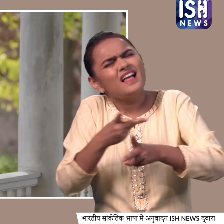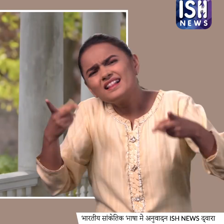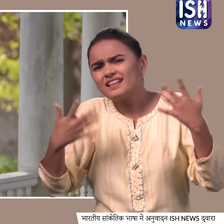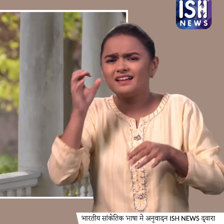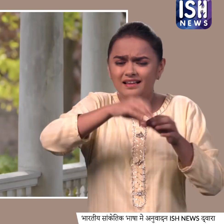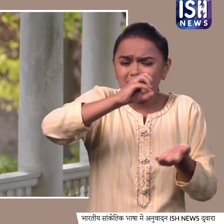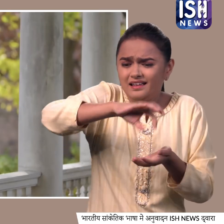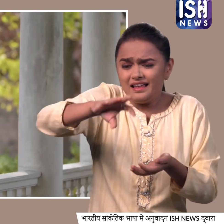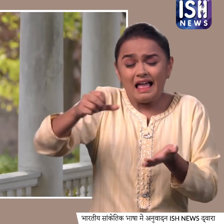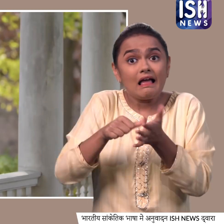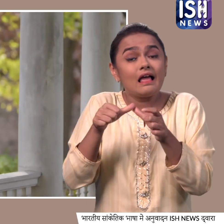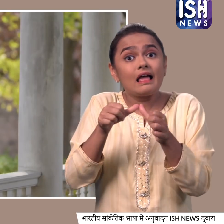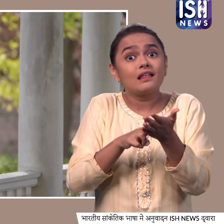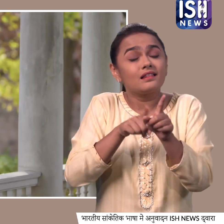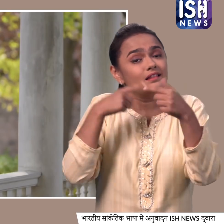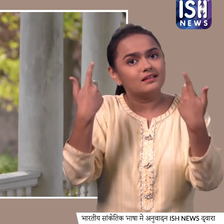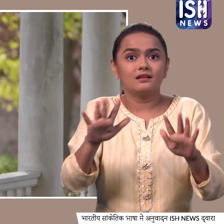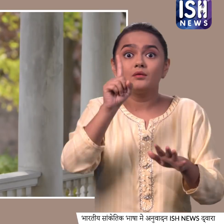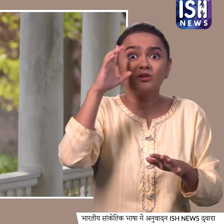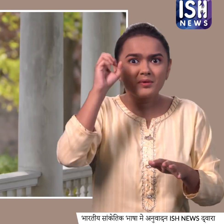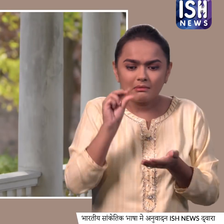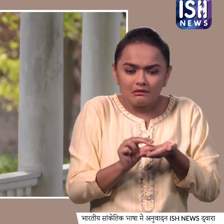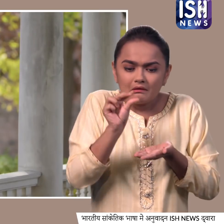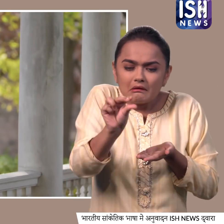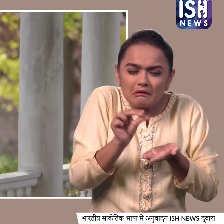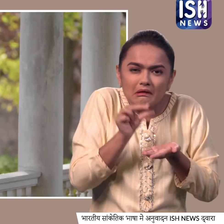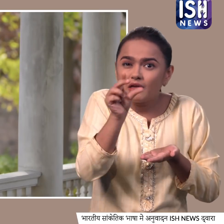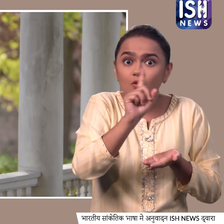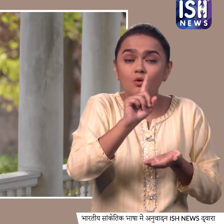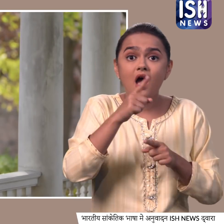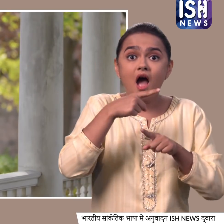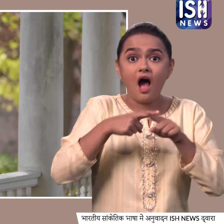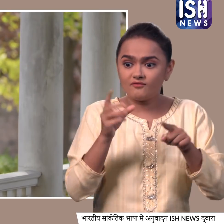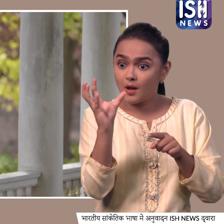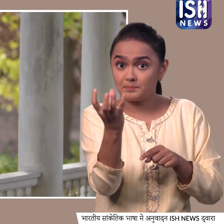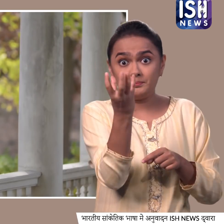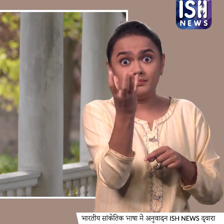Just remember to add a big quantity of them - at least half a cup